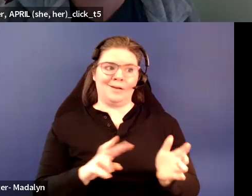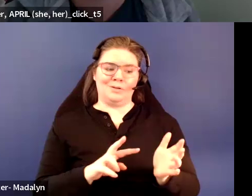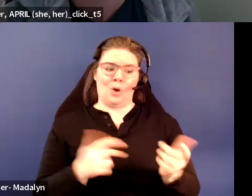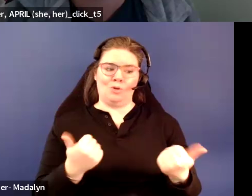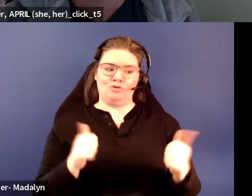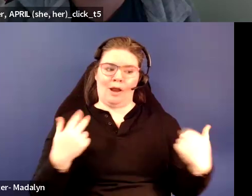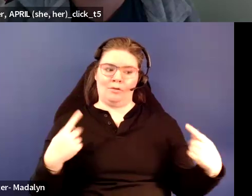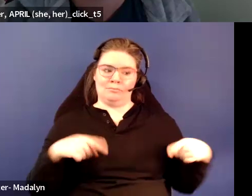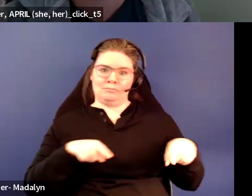Elissa w/ APRIL: Yeah.